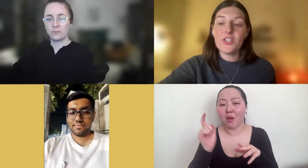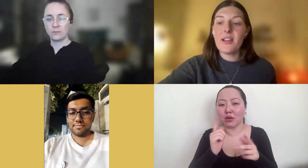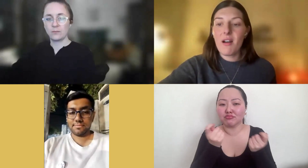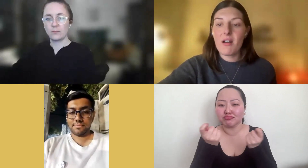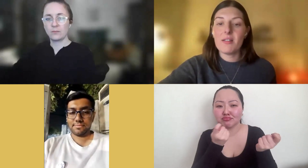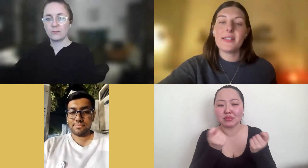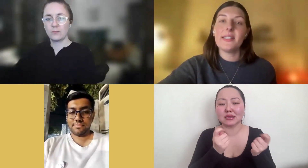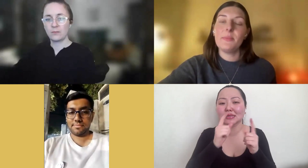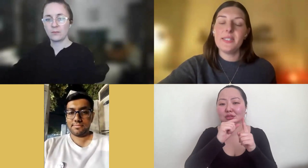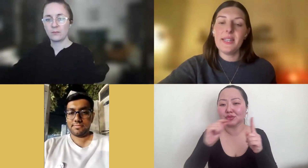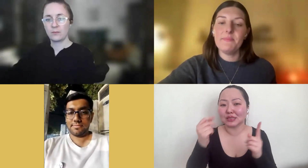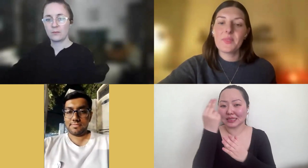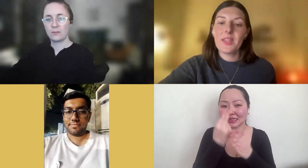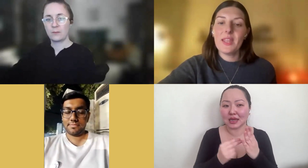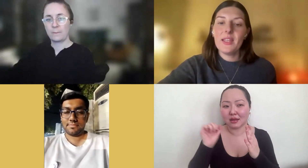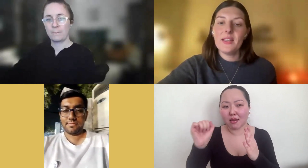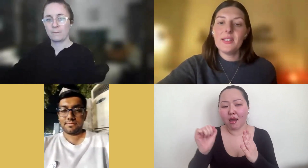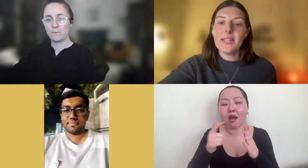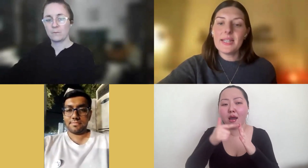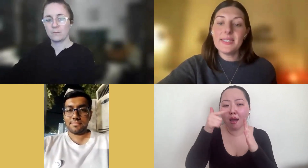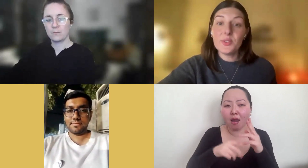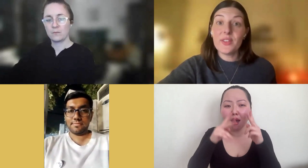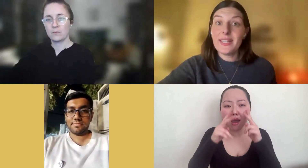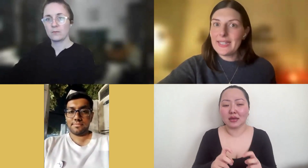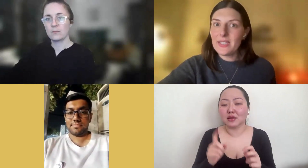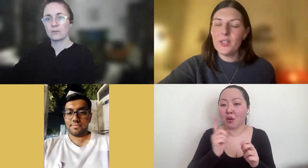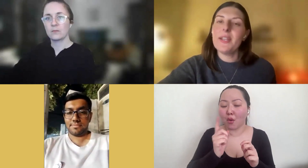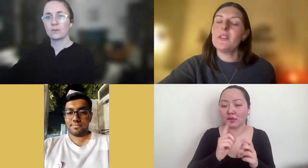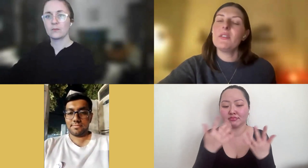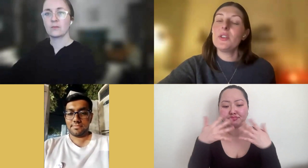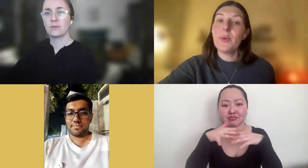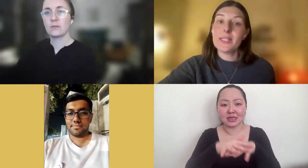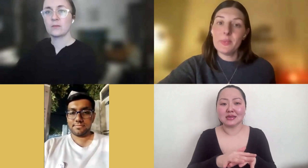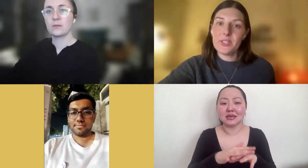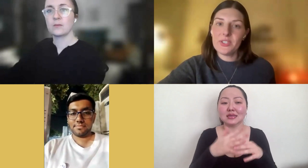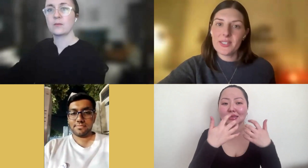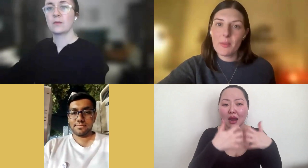technology, art and accessibility. Natalie is also the lead curator of the major new exhibition